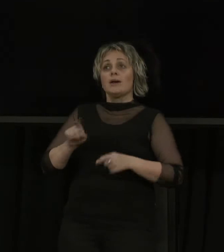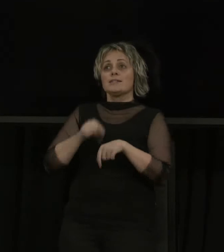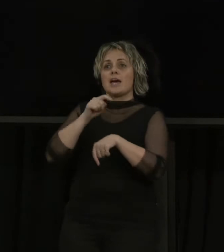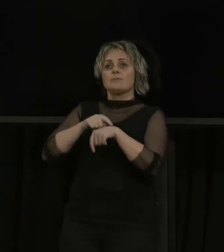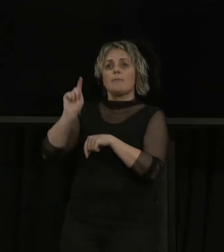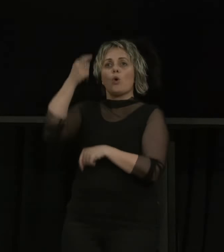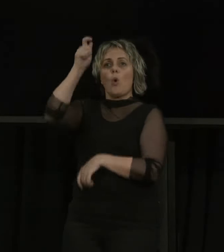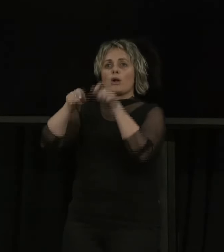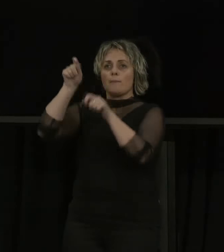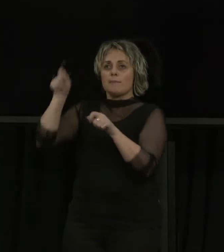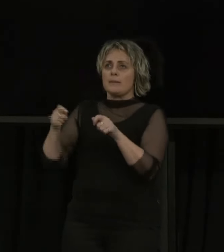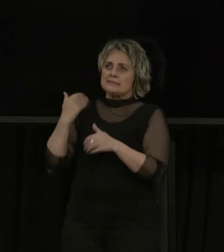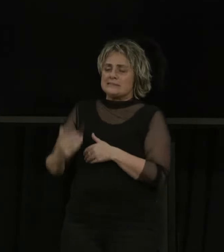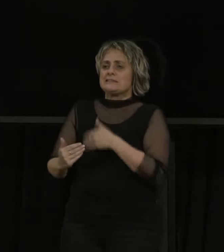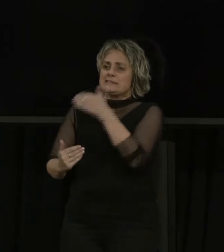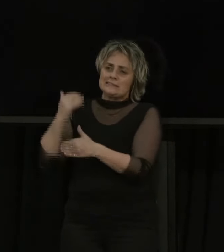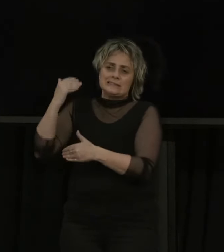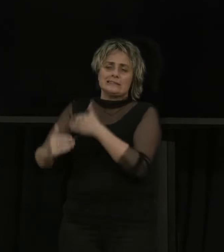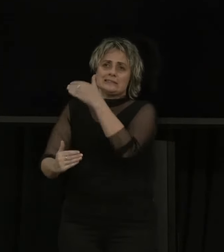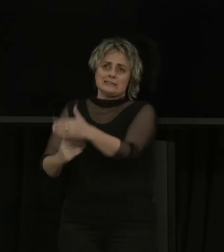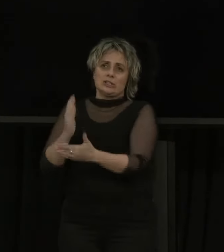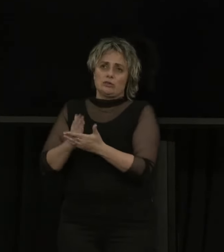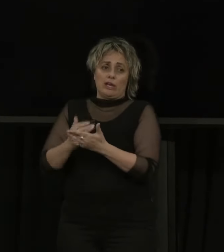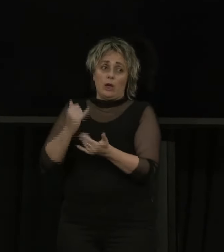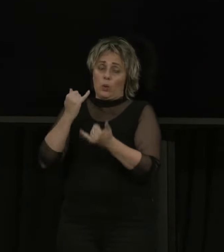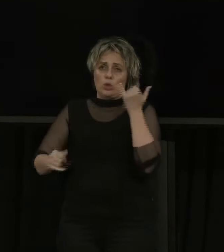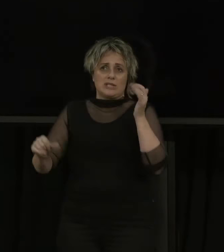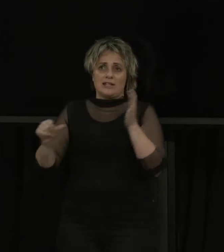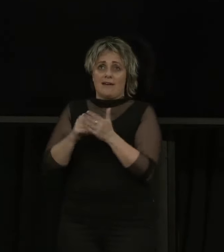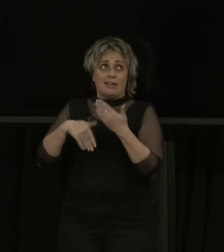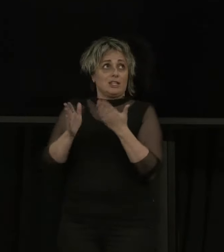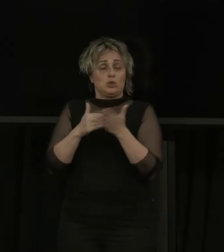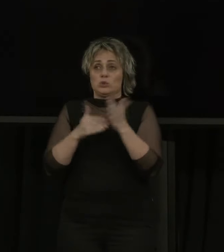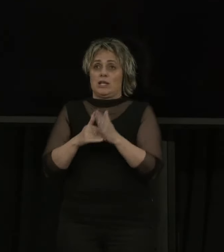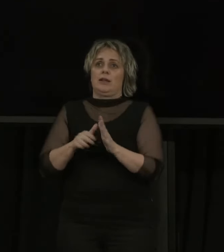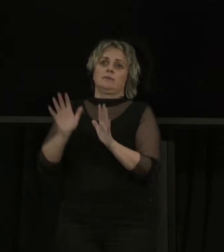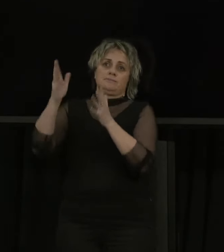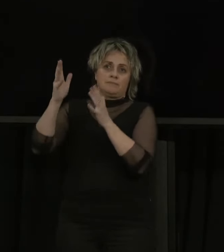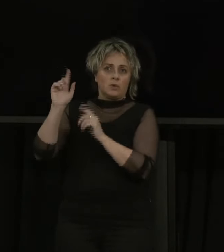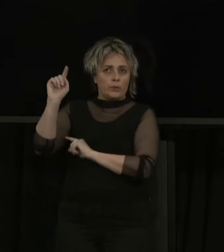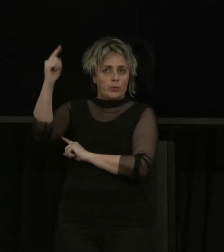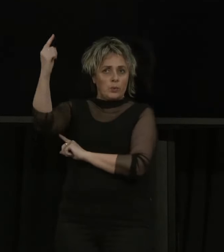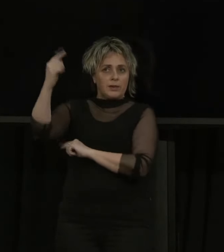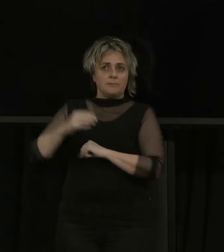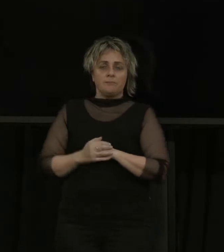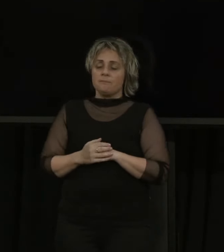be the lowest risk options to continue to support and sustain Aucklanders as they continue